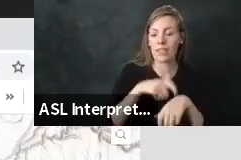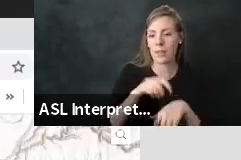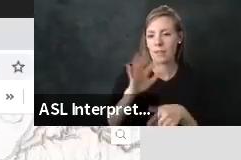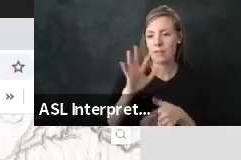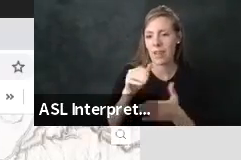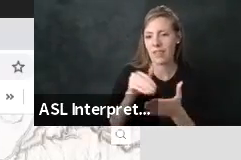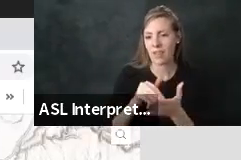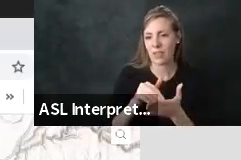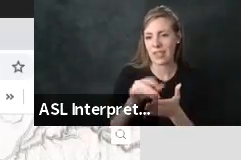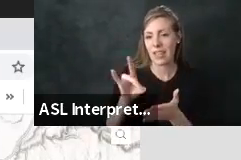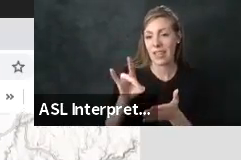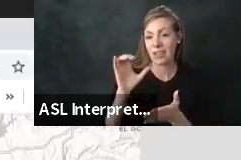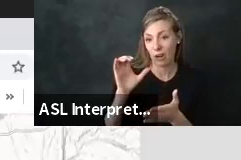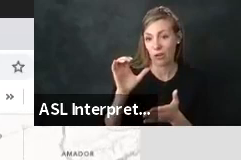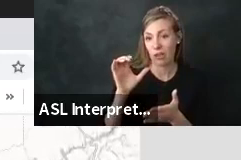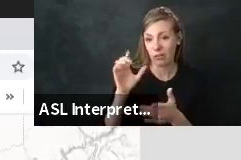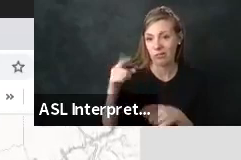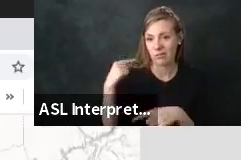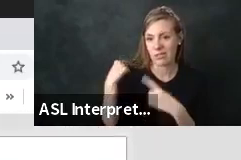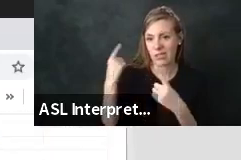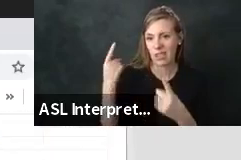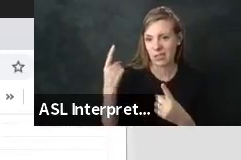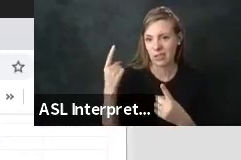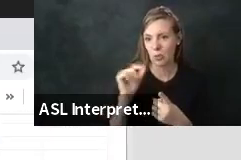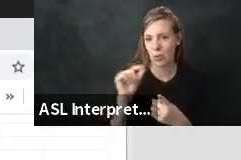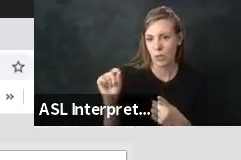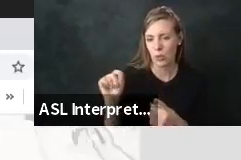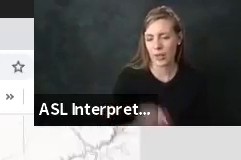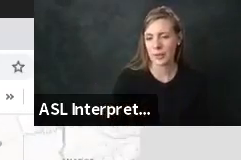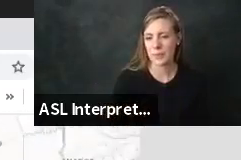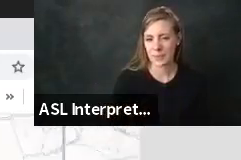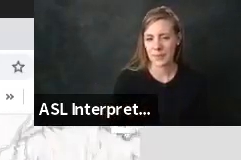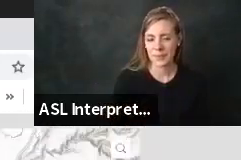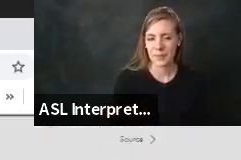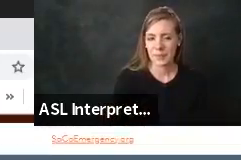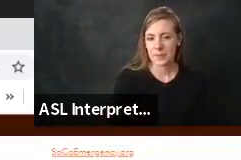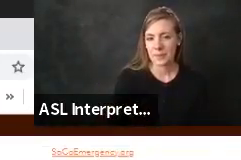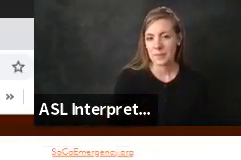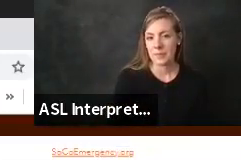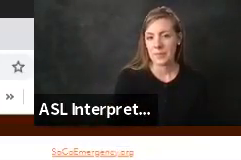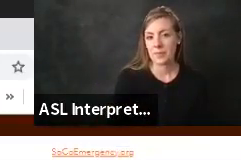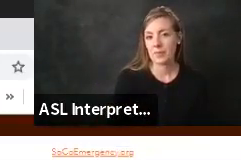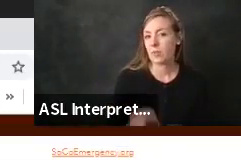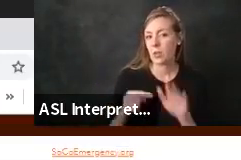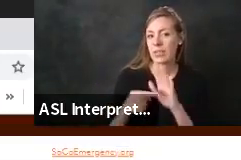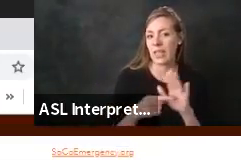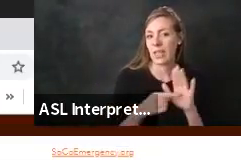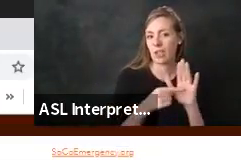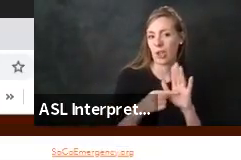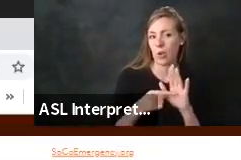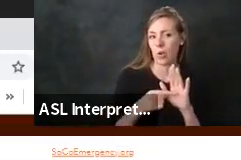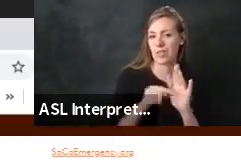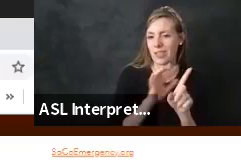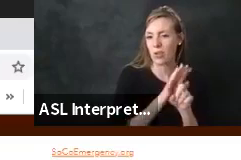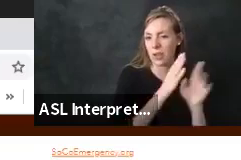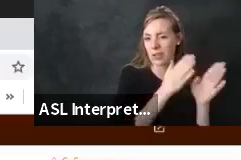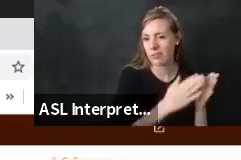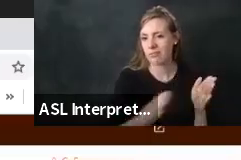And so you can kind of get some information about what's currently going on, as well as what has been in throughout the pandemic.